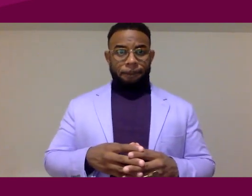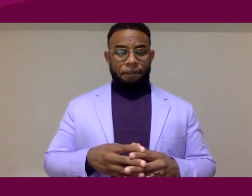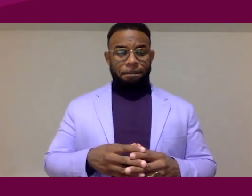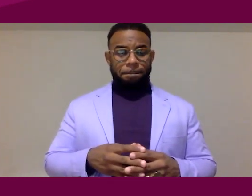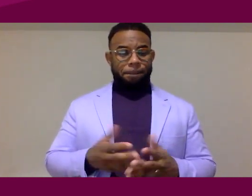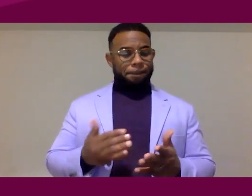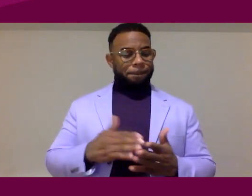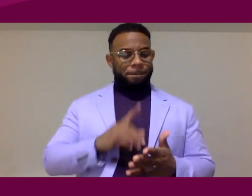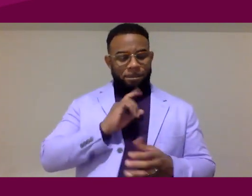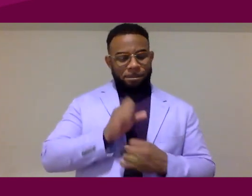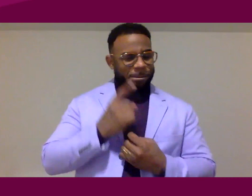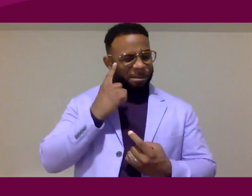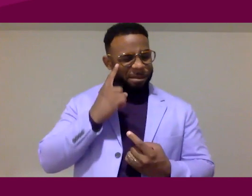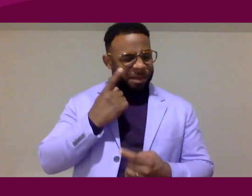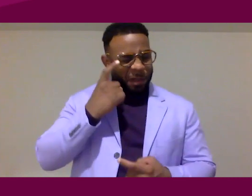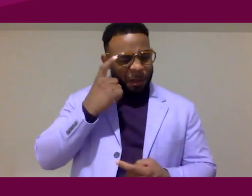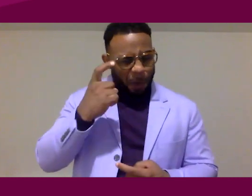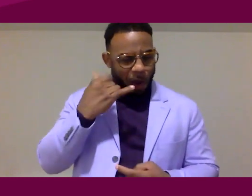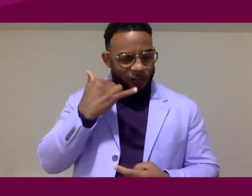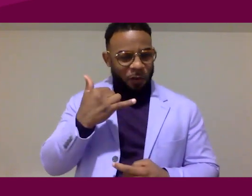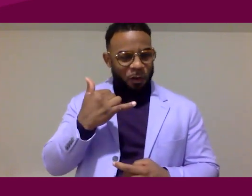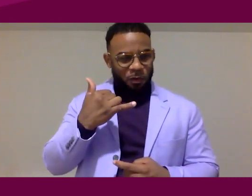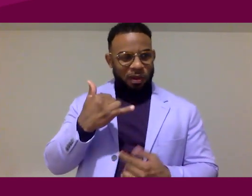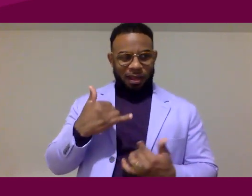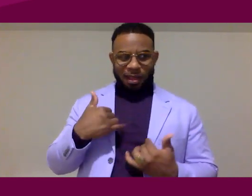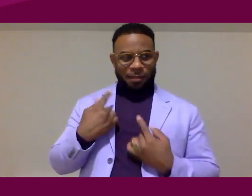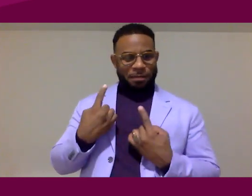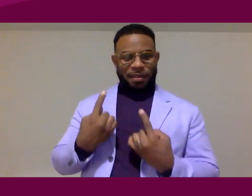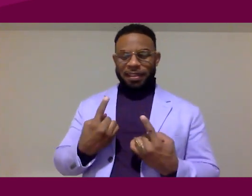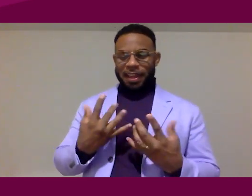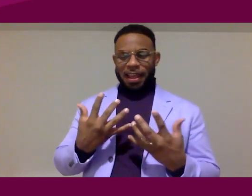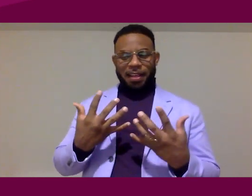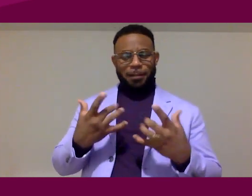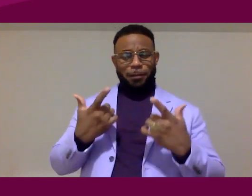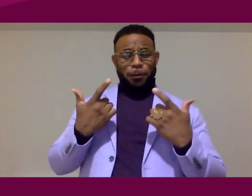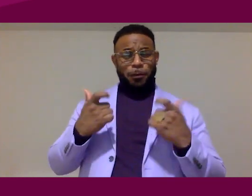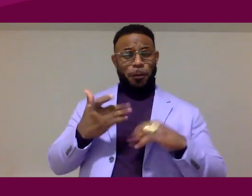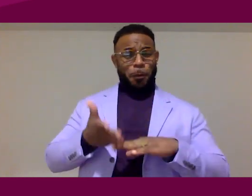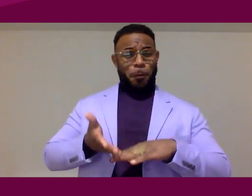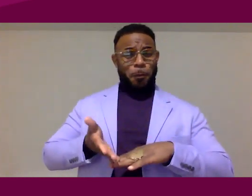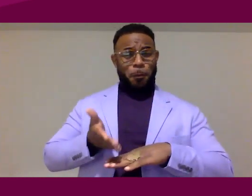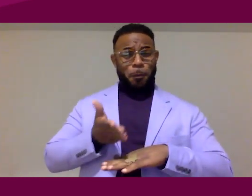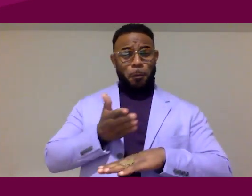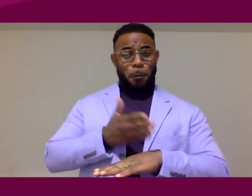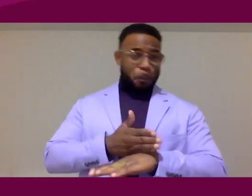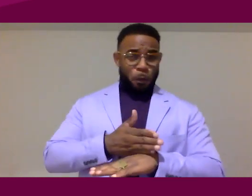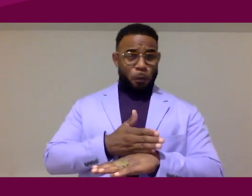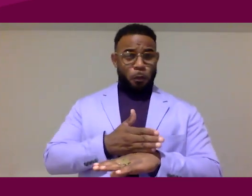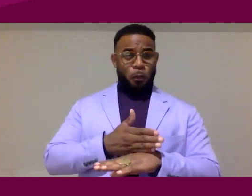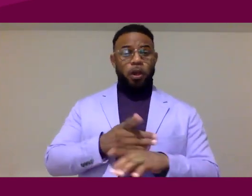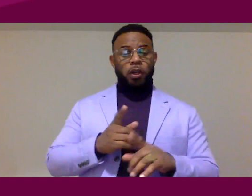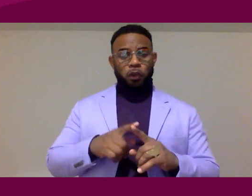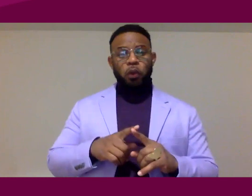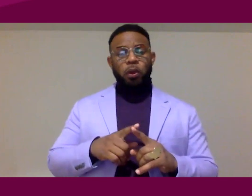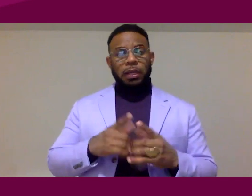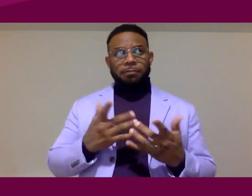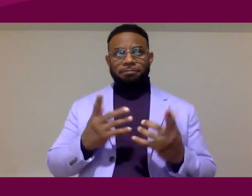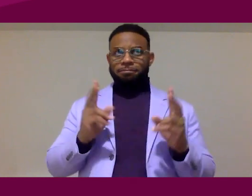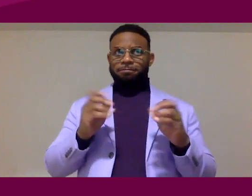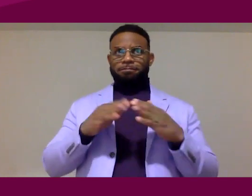So again, I really think that the smartphone has been a huge boost to the accessibility